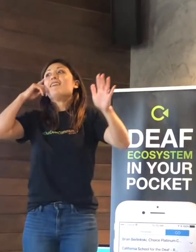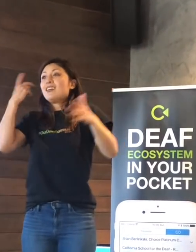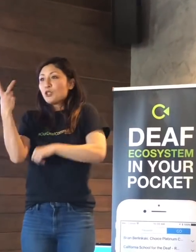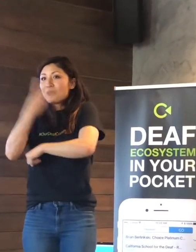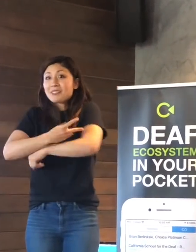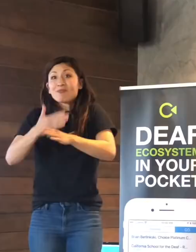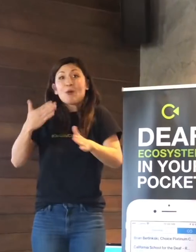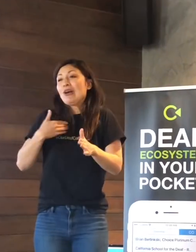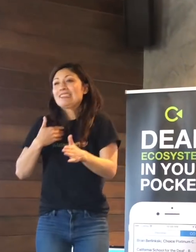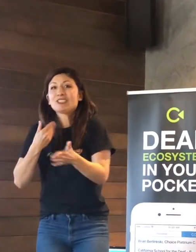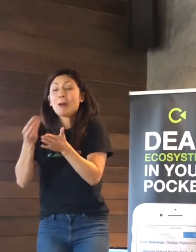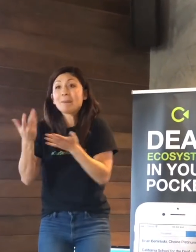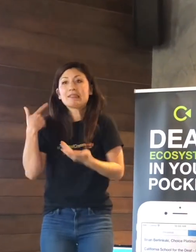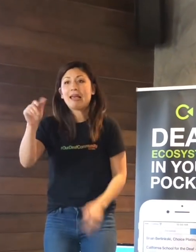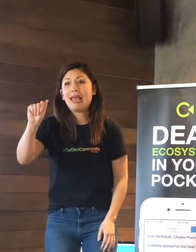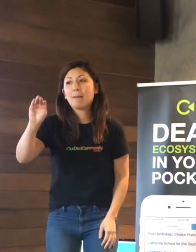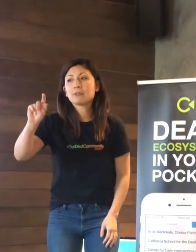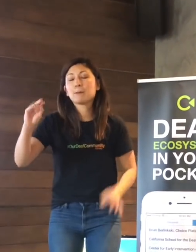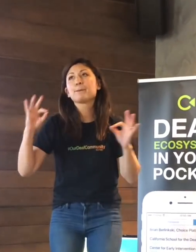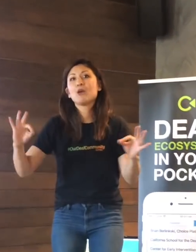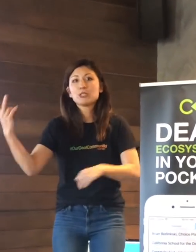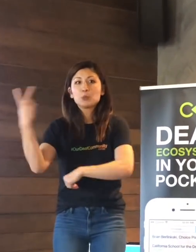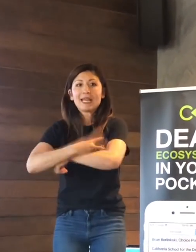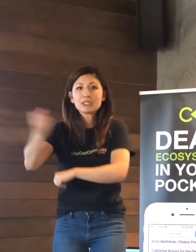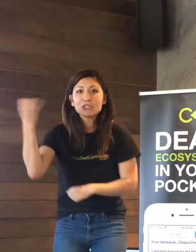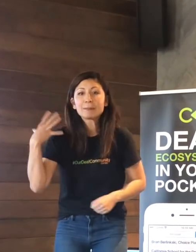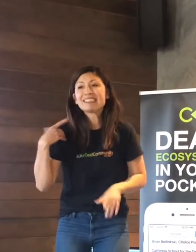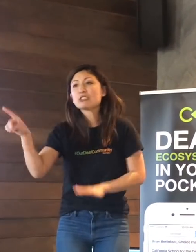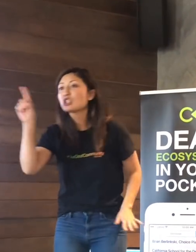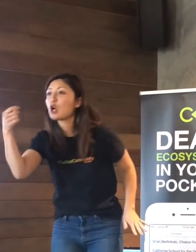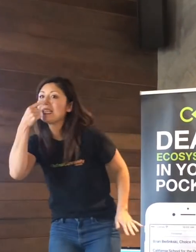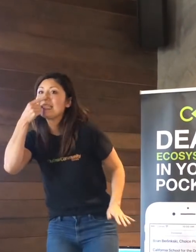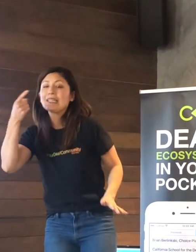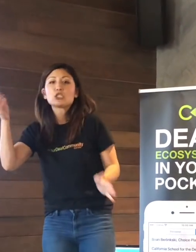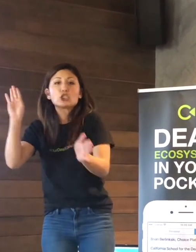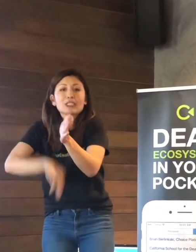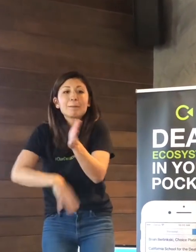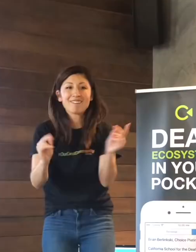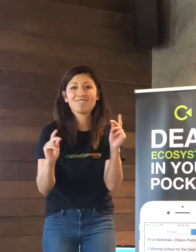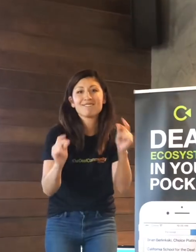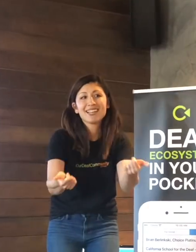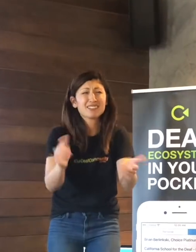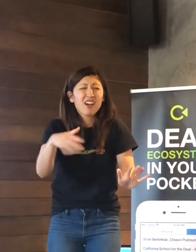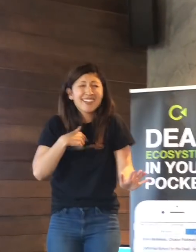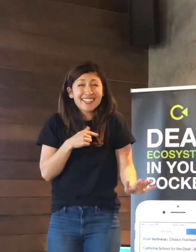When we realize it's two days away, it's so easy to go to Amazon for their two-day Prime shipping. We go to Target because they're cheap and fast.